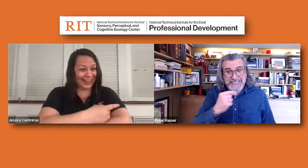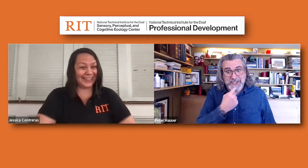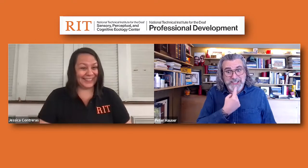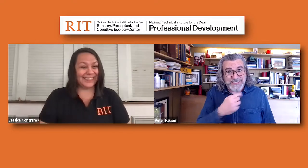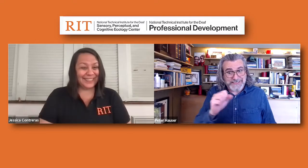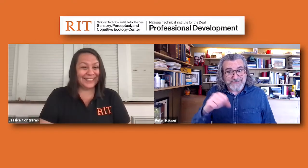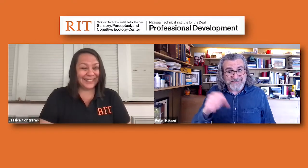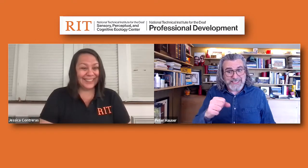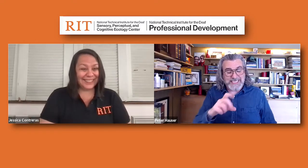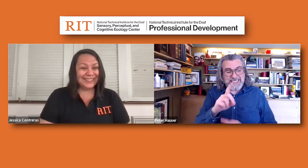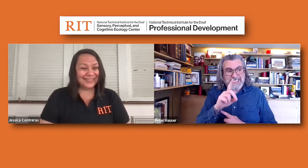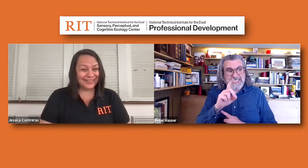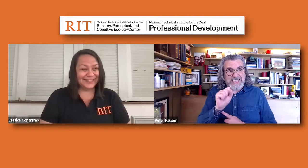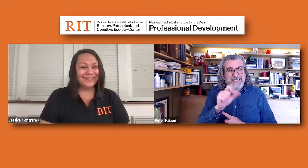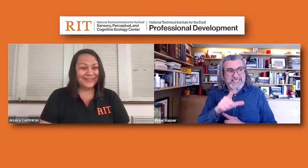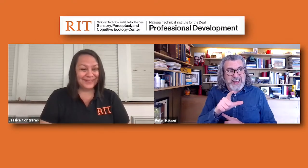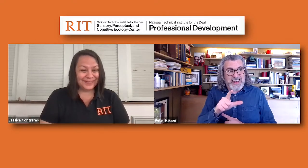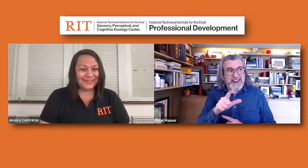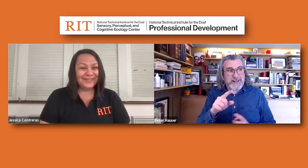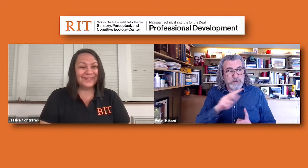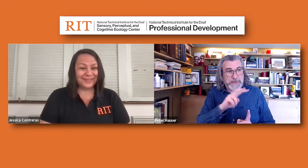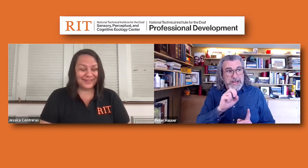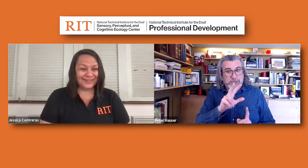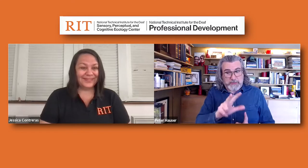And you still have that connection, right?